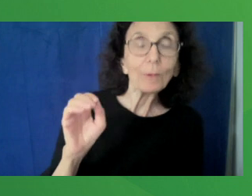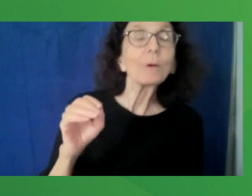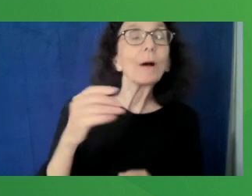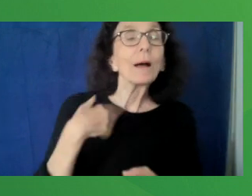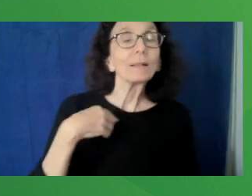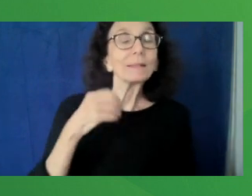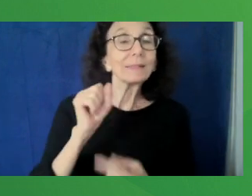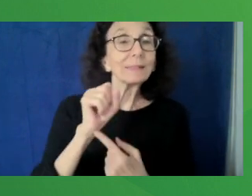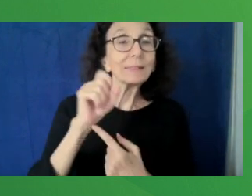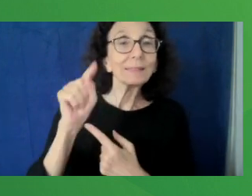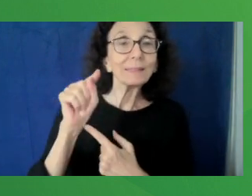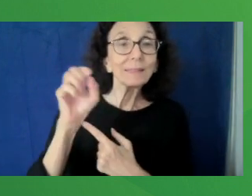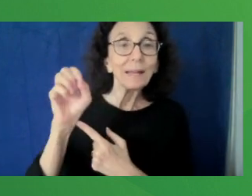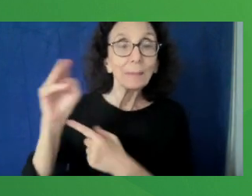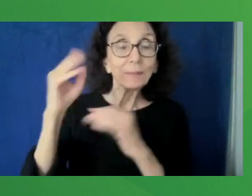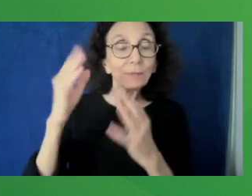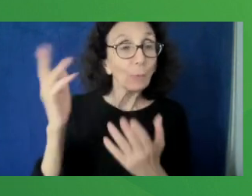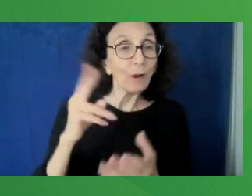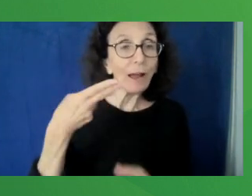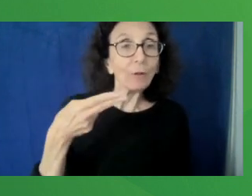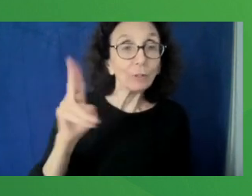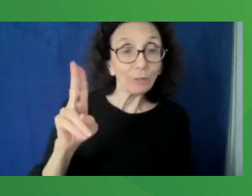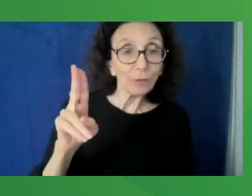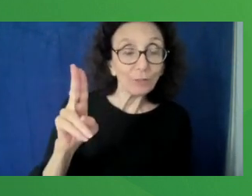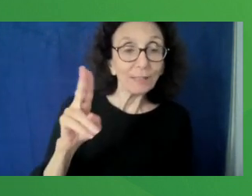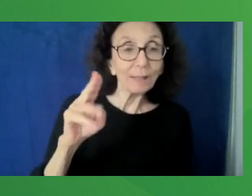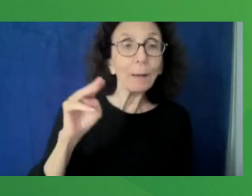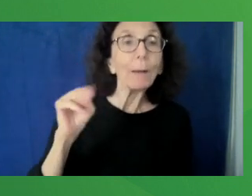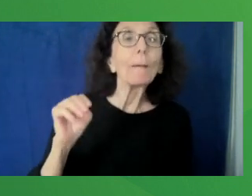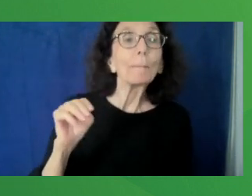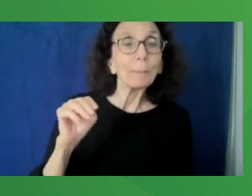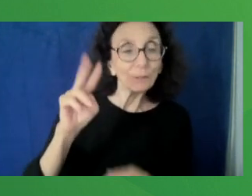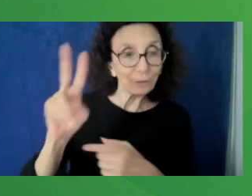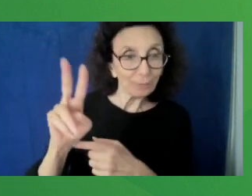STEM teacher at Howard University Middle School for Mathematics and Science. And I'm glad to be